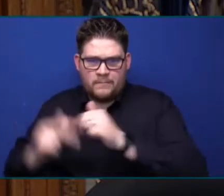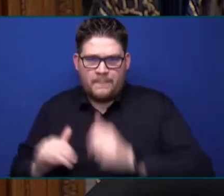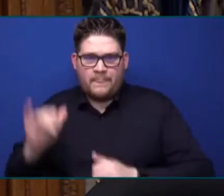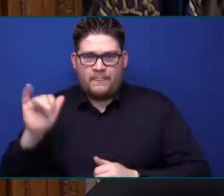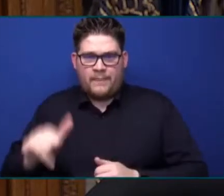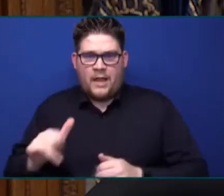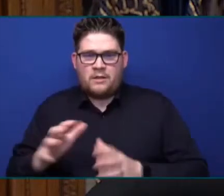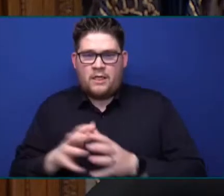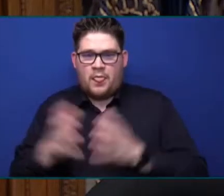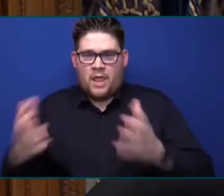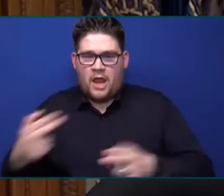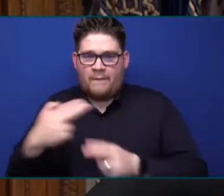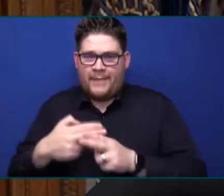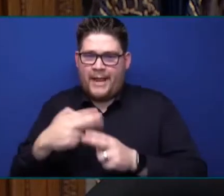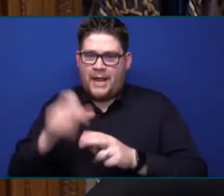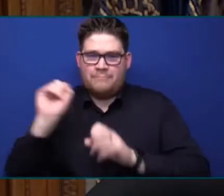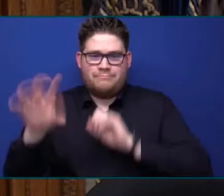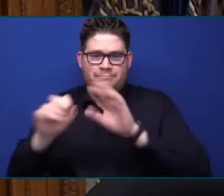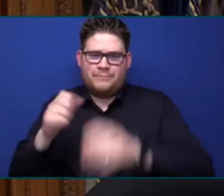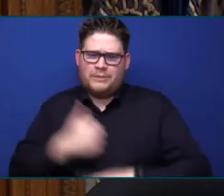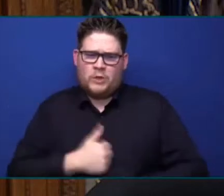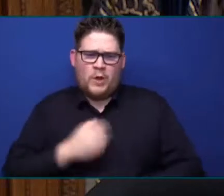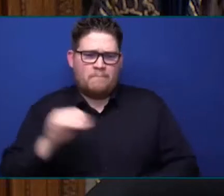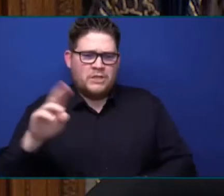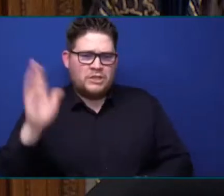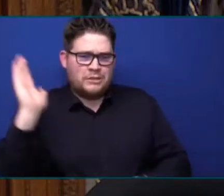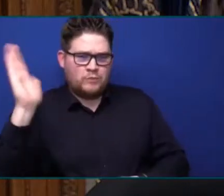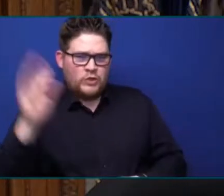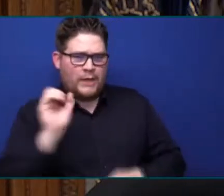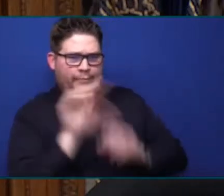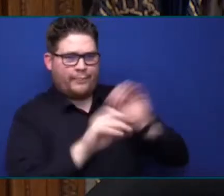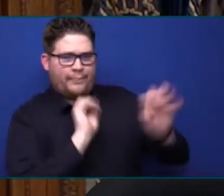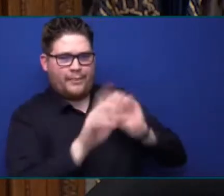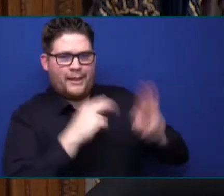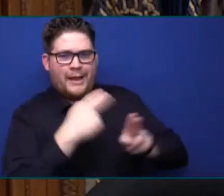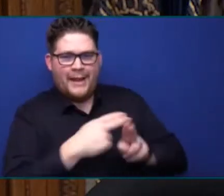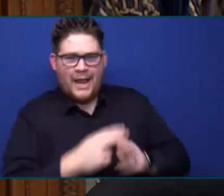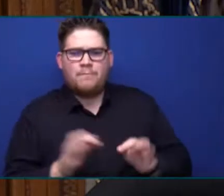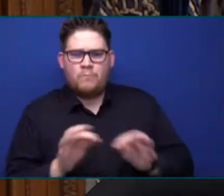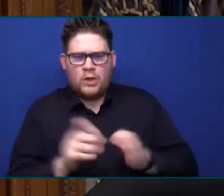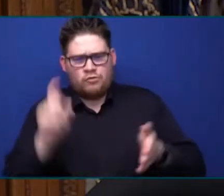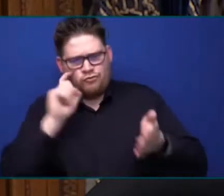these people are recognized for their work on this legislation. The Presidents Group has set,